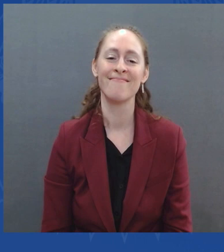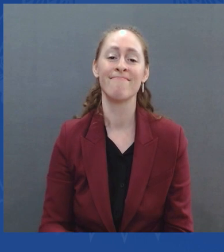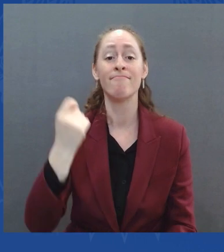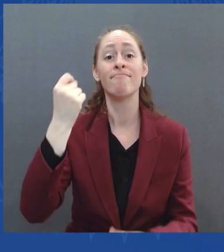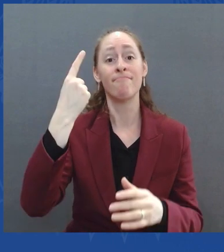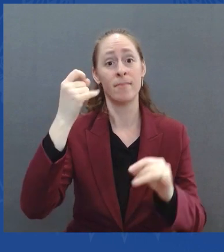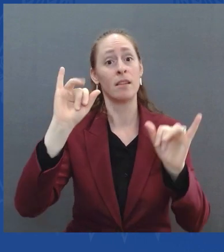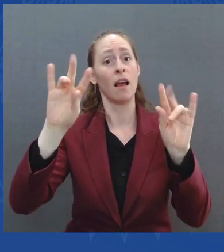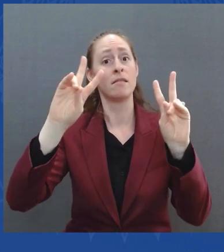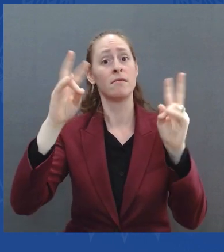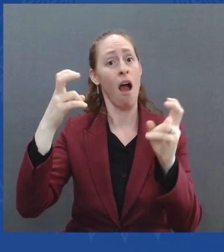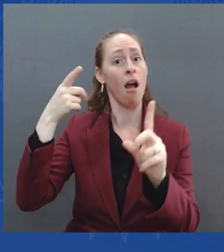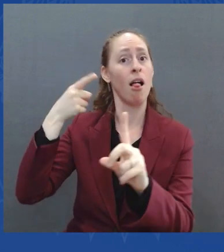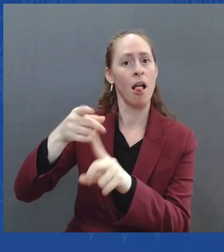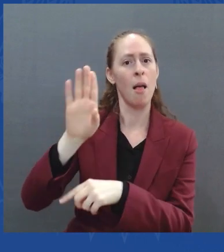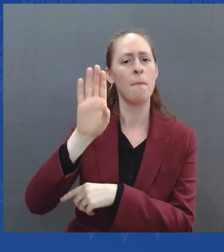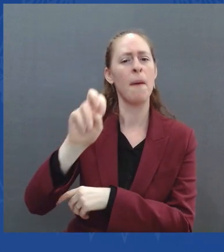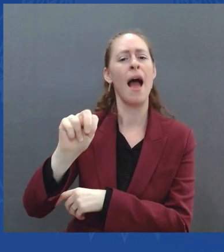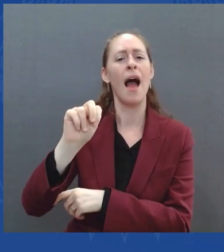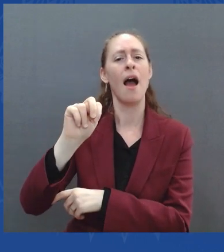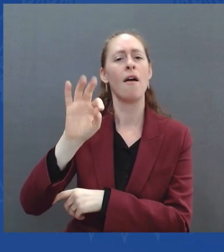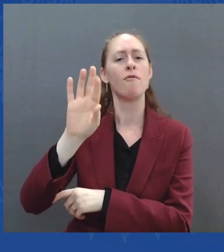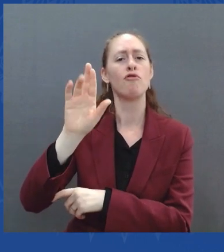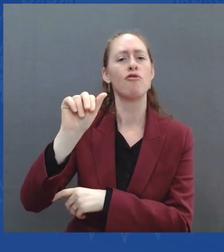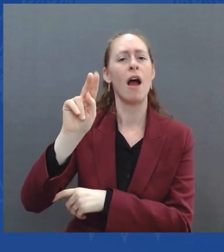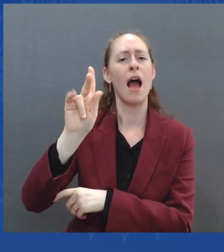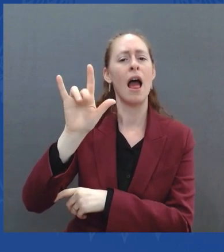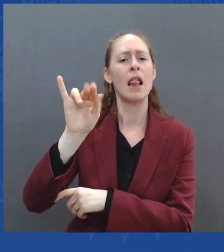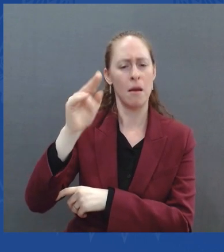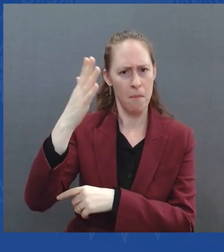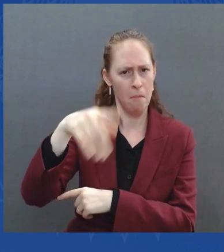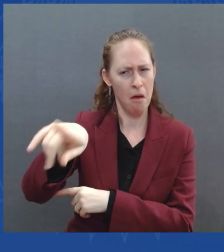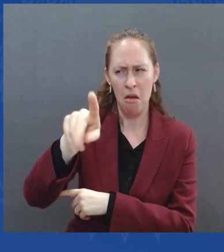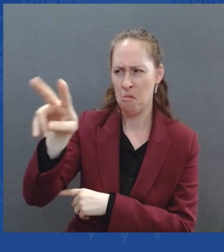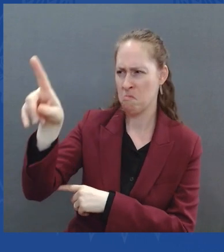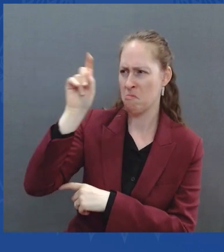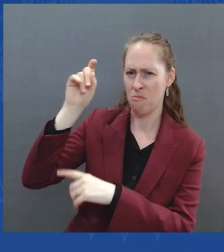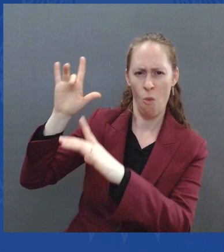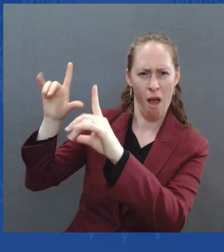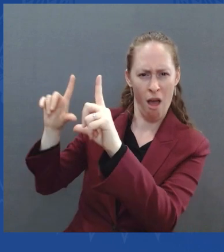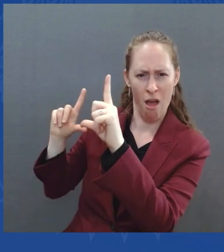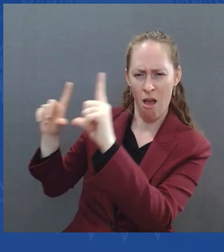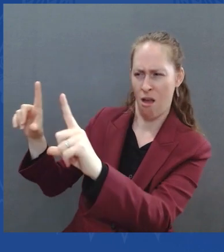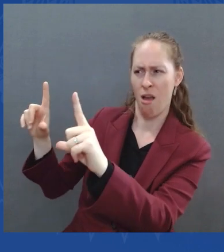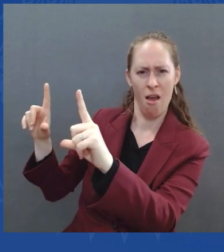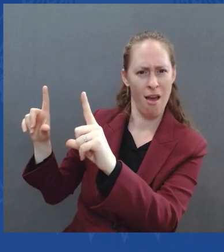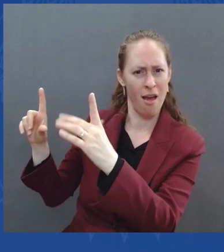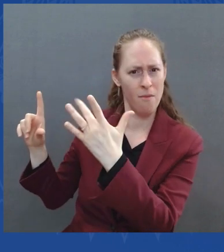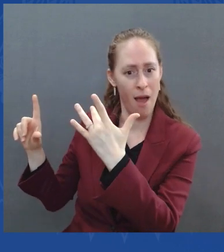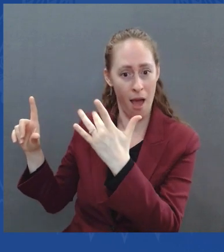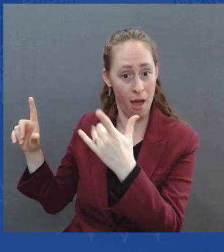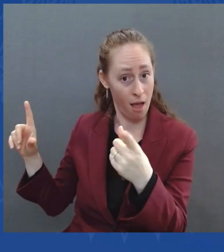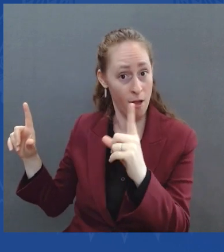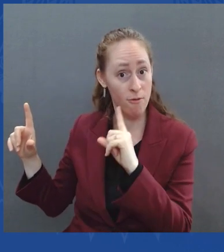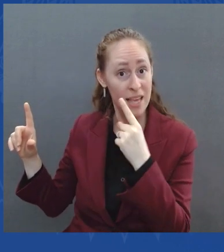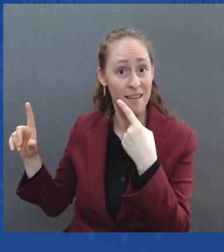portrait is hanging in my office. Because if I didn't put that up, there'd be no -- nobody I knew would get into University of Pennsylvania again.